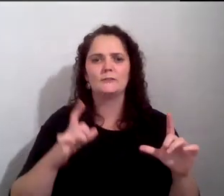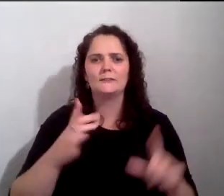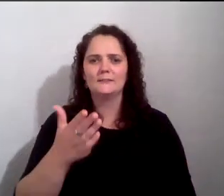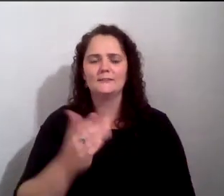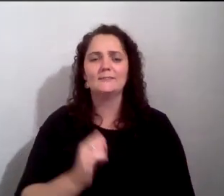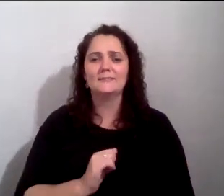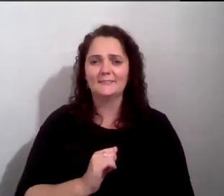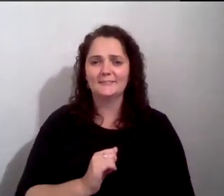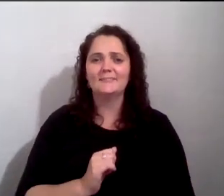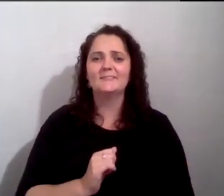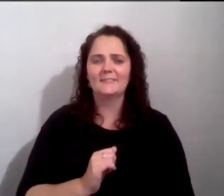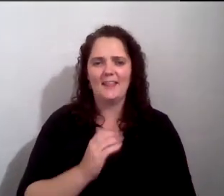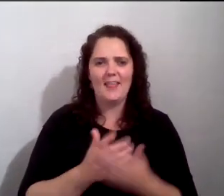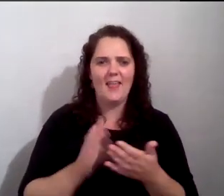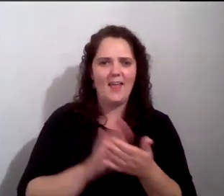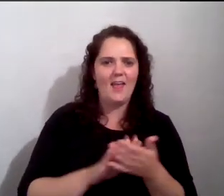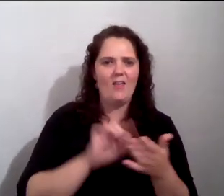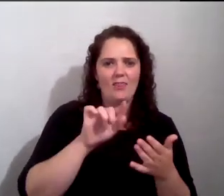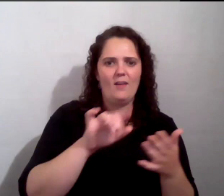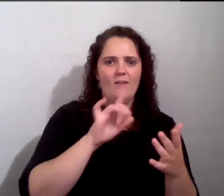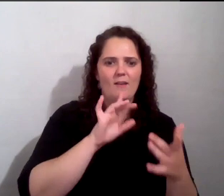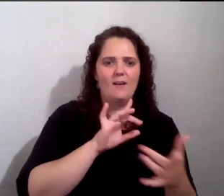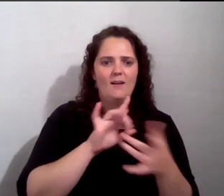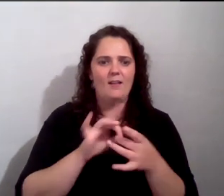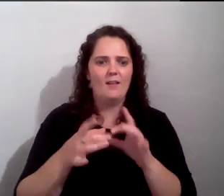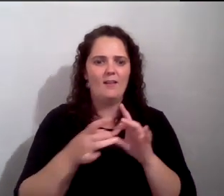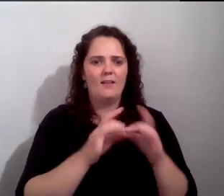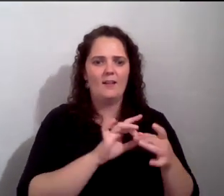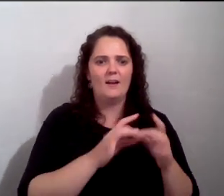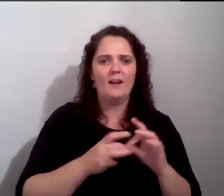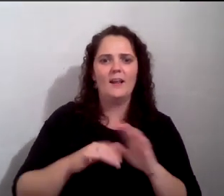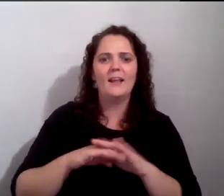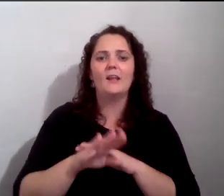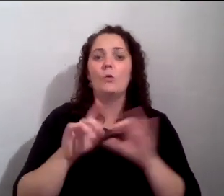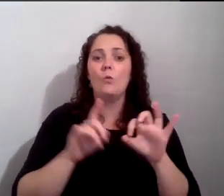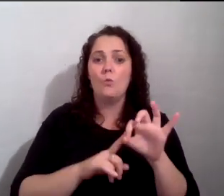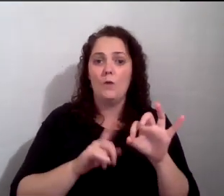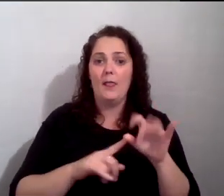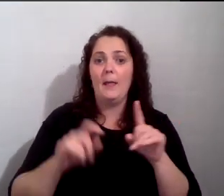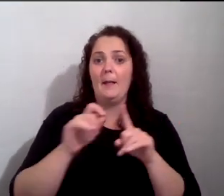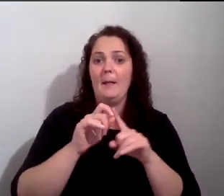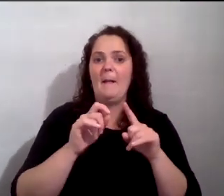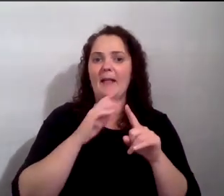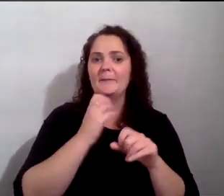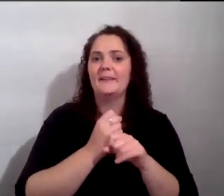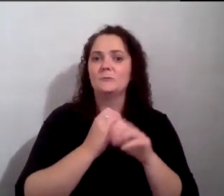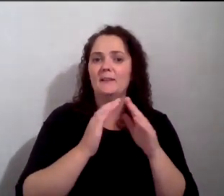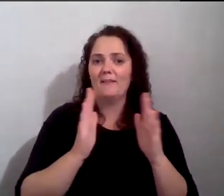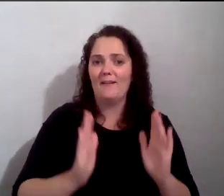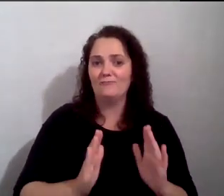that particular history and the way that this work will interact with all of the other portraits within you know Queensland's